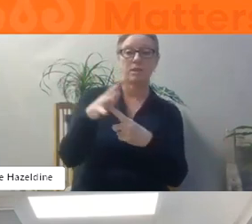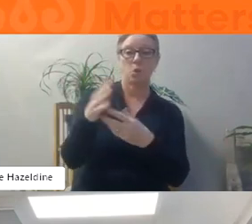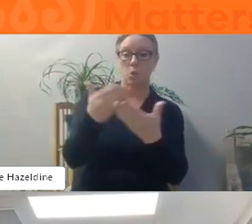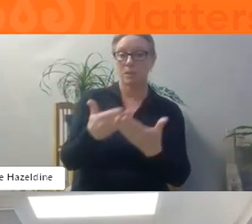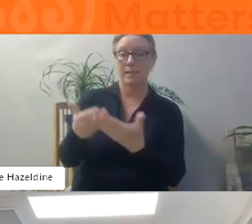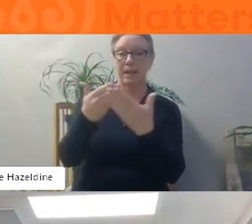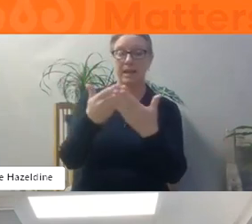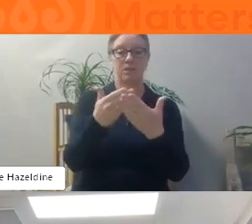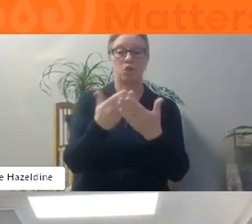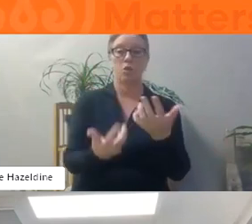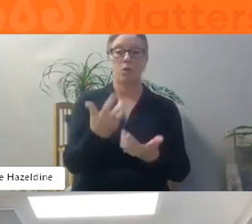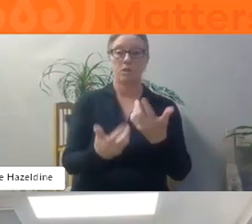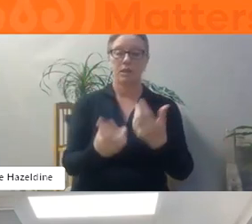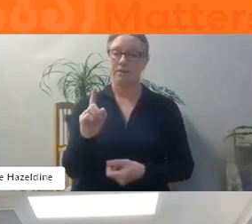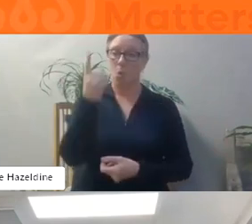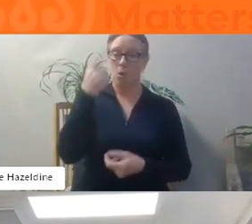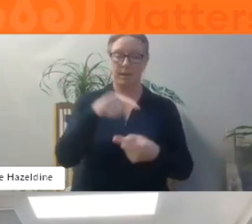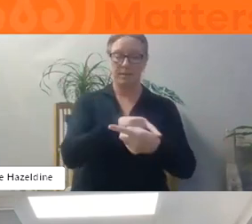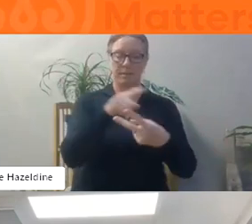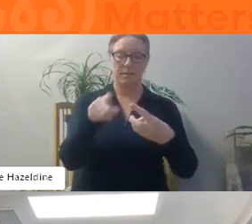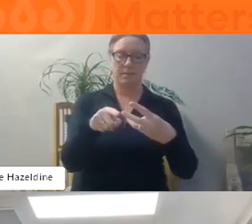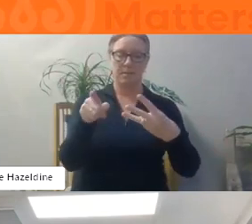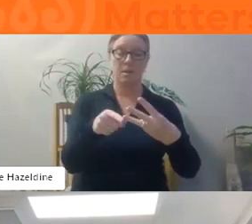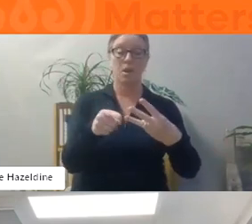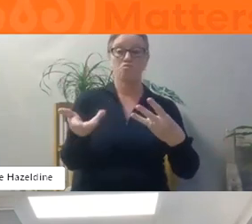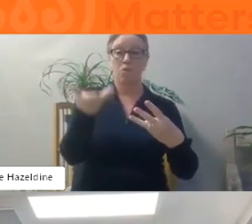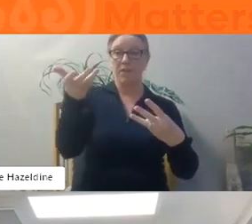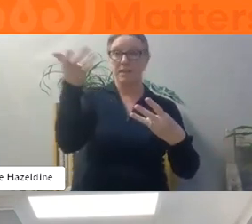of Auckland; Missy Morton, Professor of Disability Studies and Inclusive